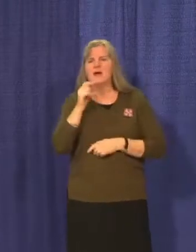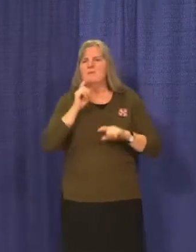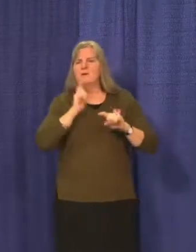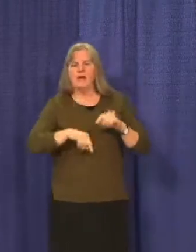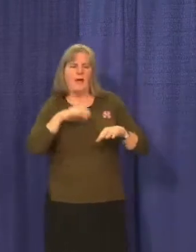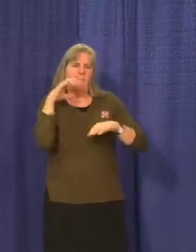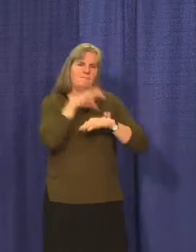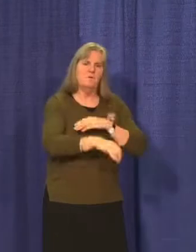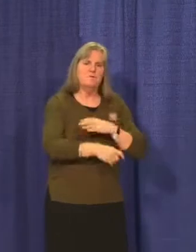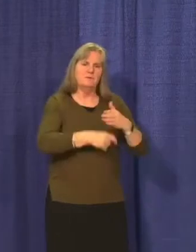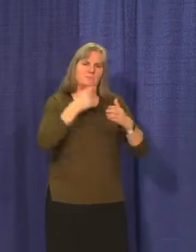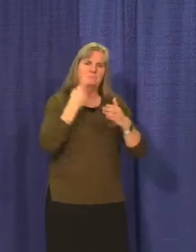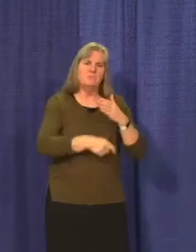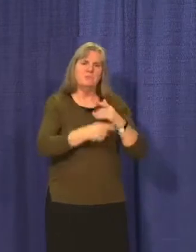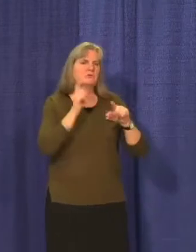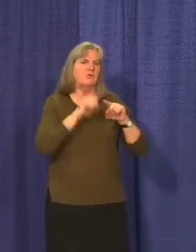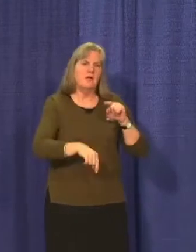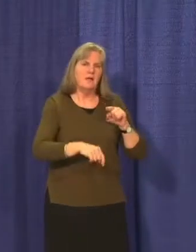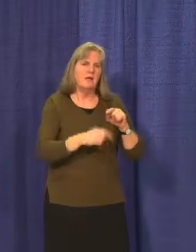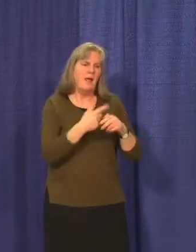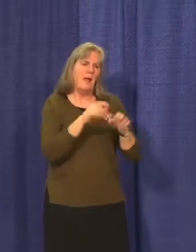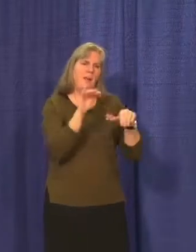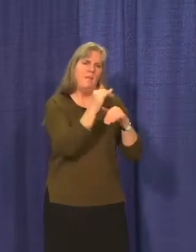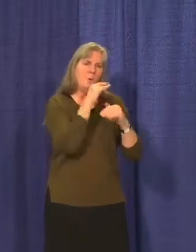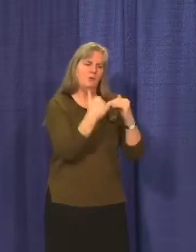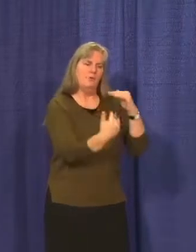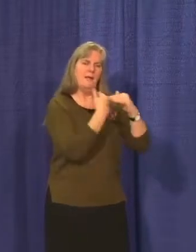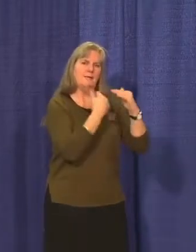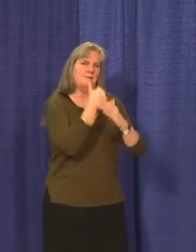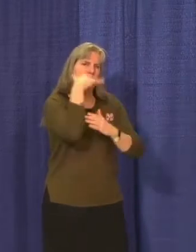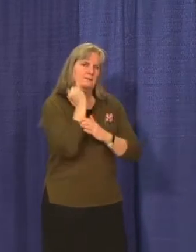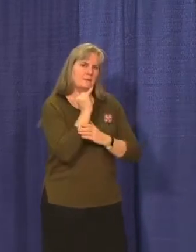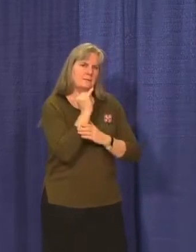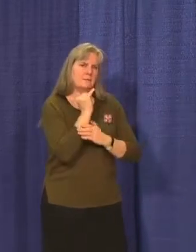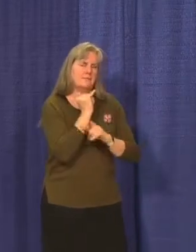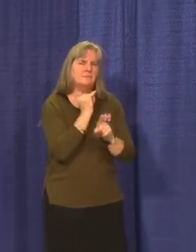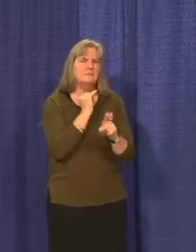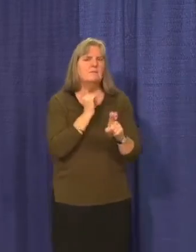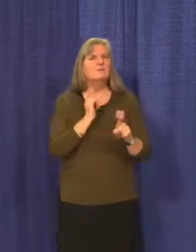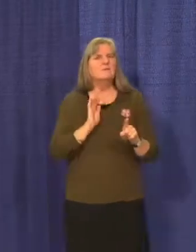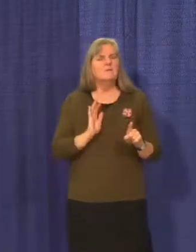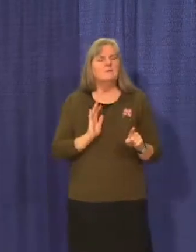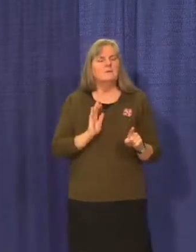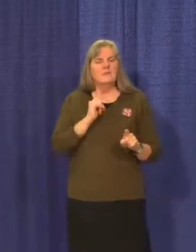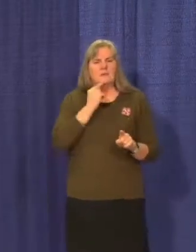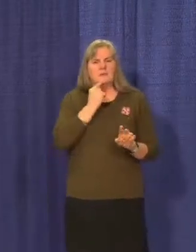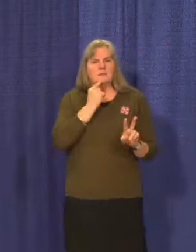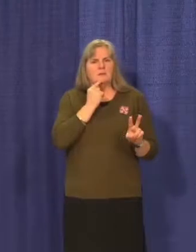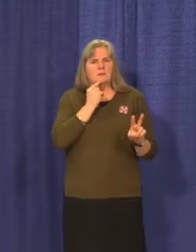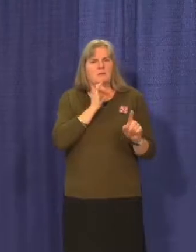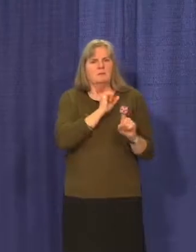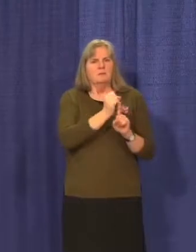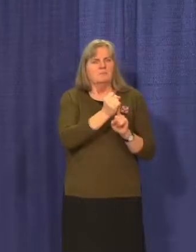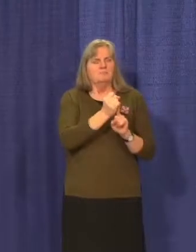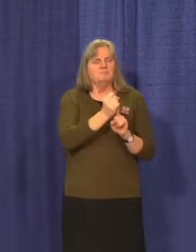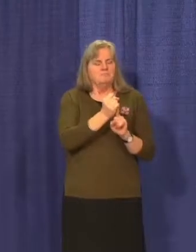and restrict who can enter the Yukon. We all take this very seriously.